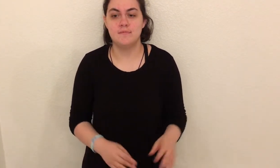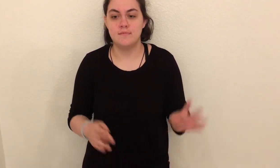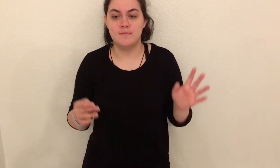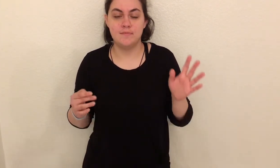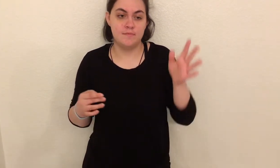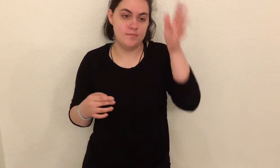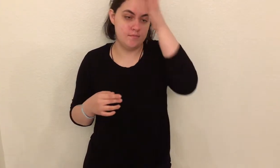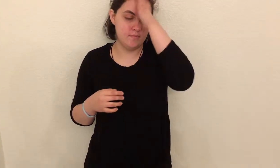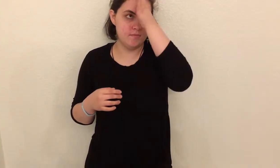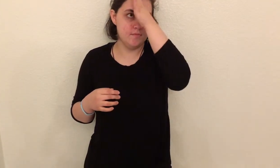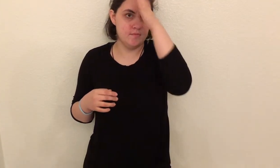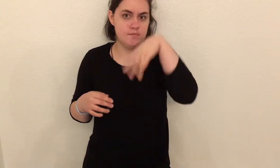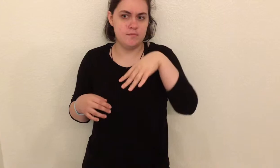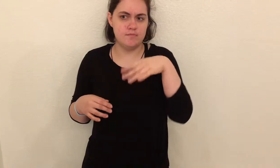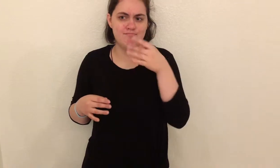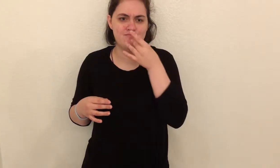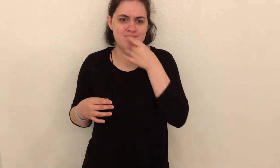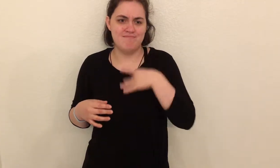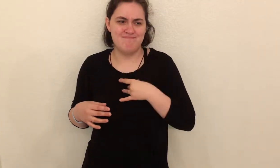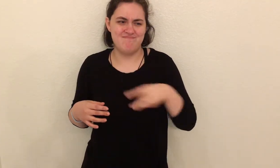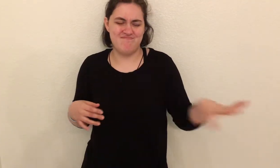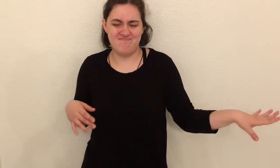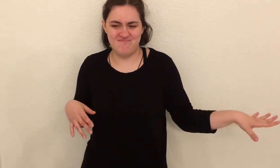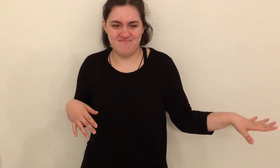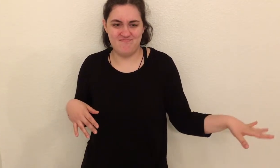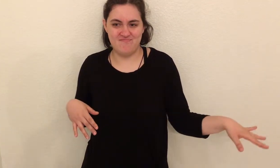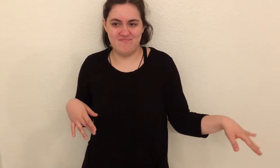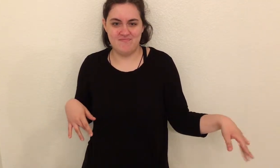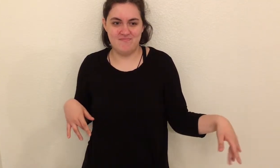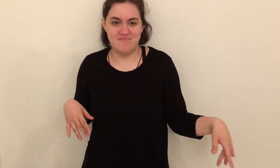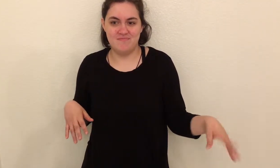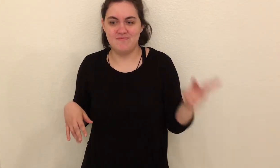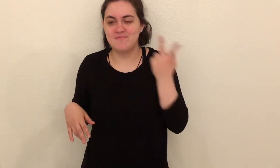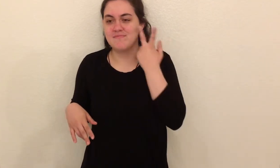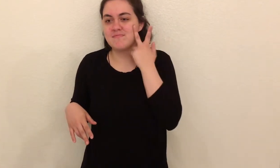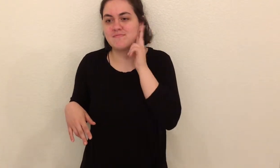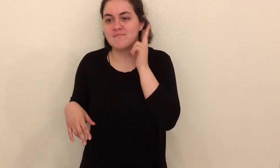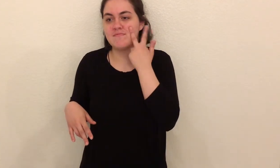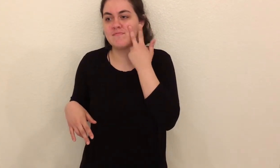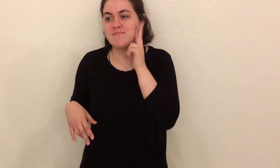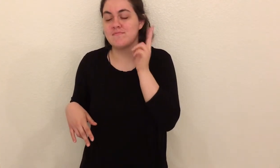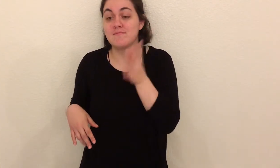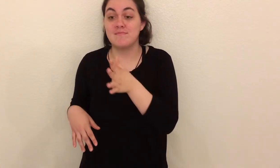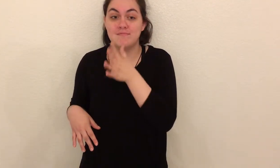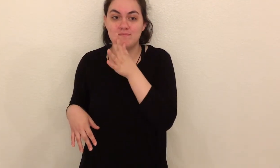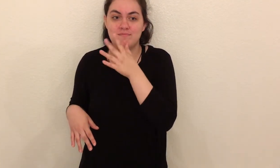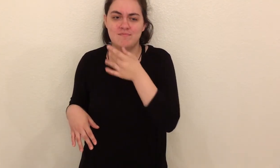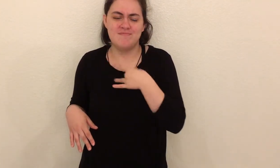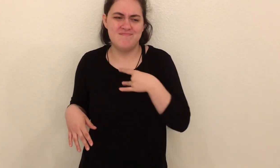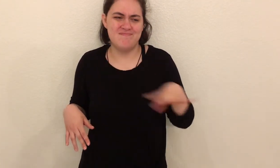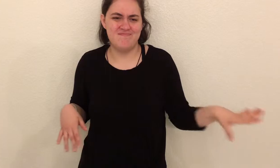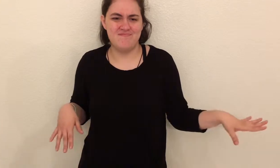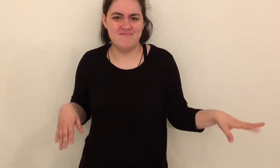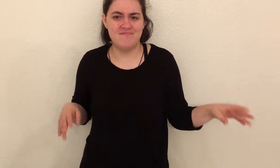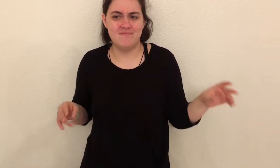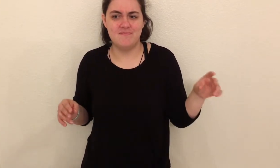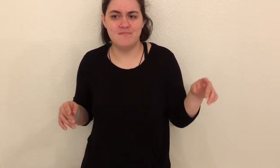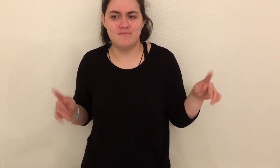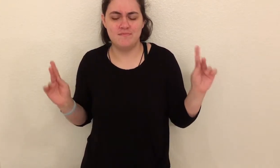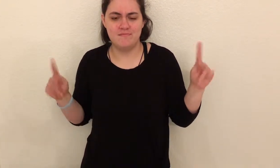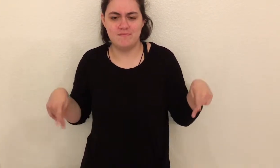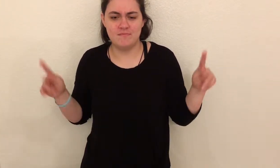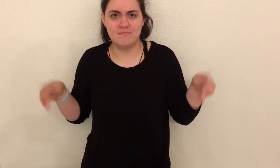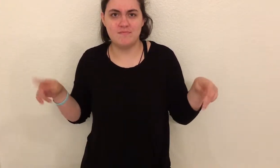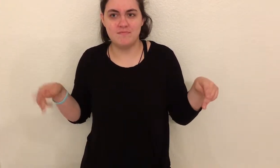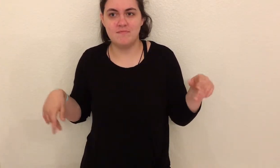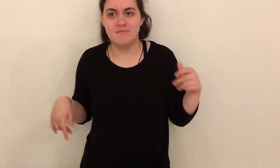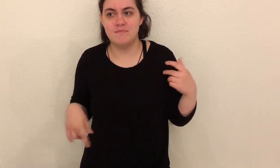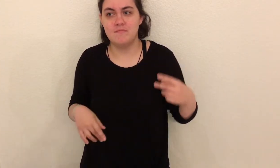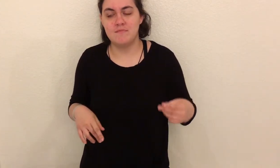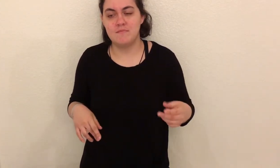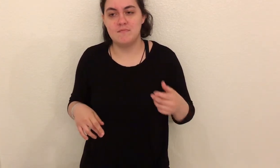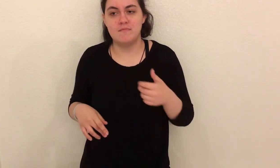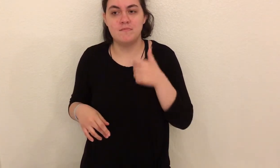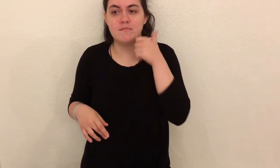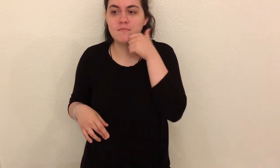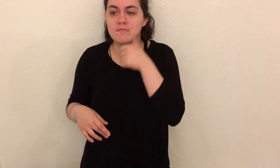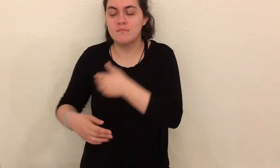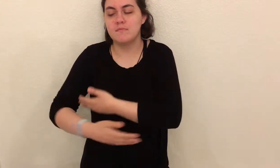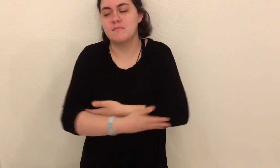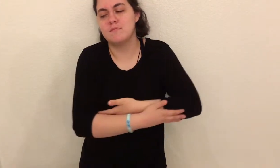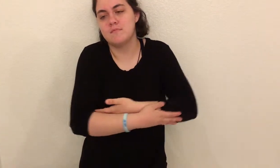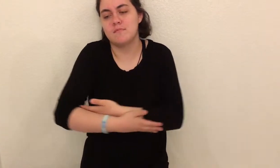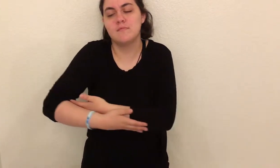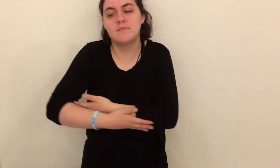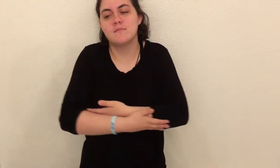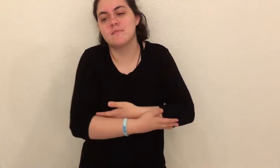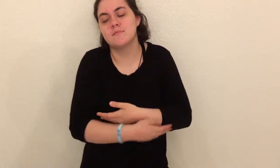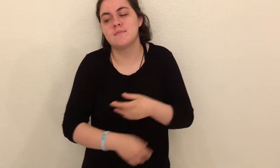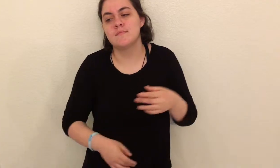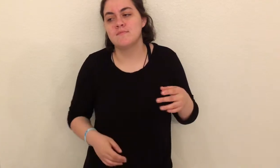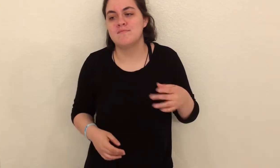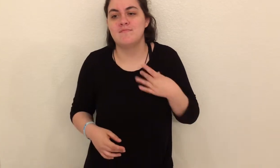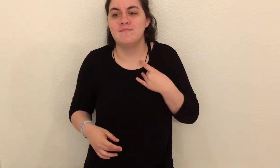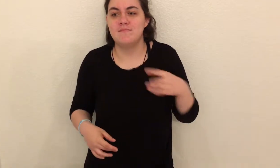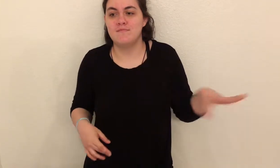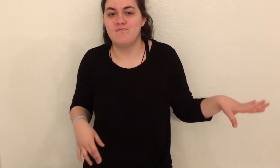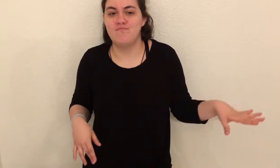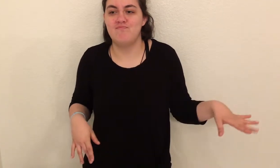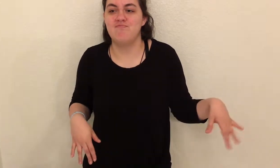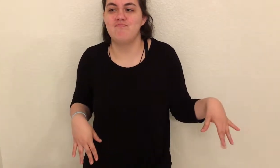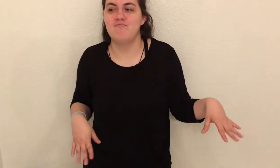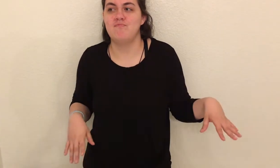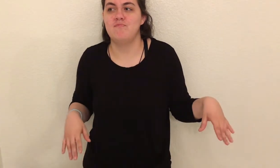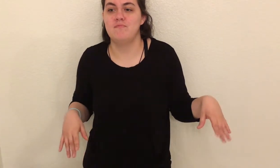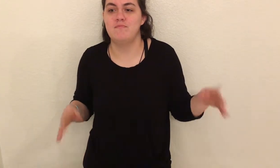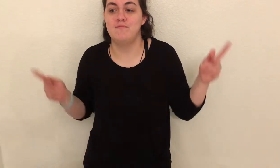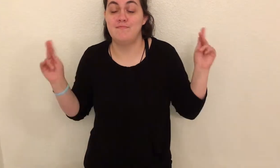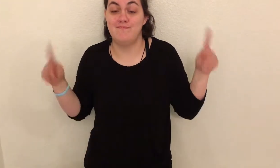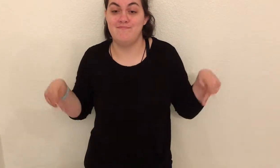Dad dislikes veggies, Mom dislikes people, the baby girl dislikes people